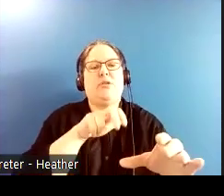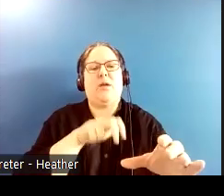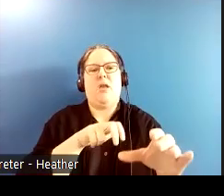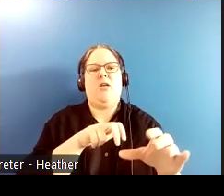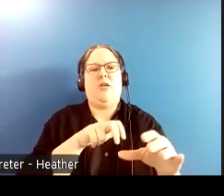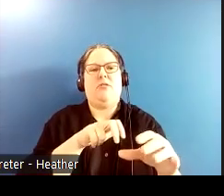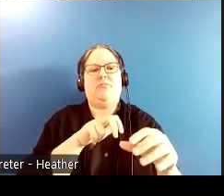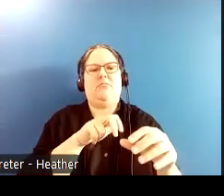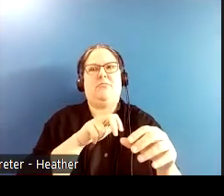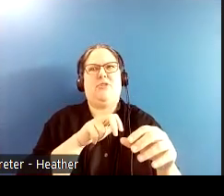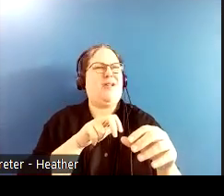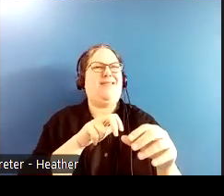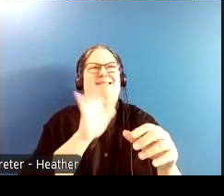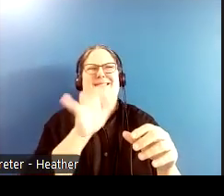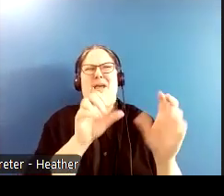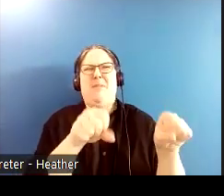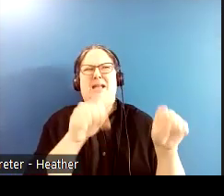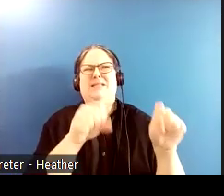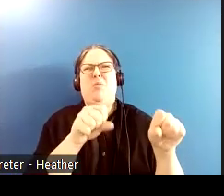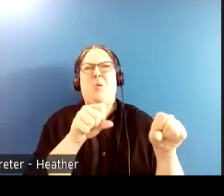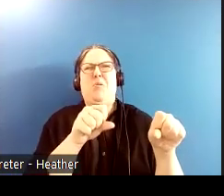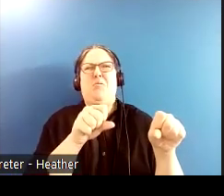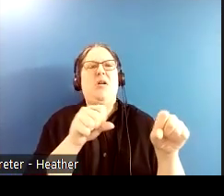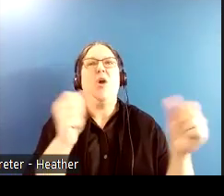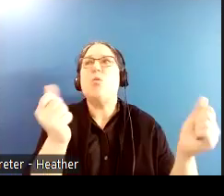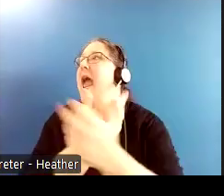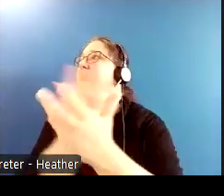conclusion that that would even be possible in a world where everything around you appears